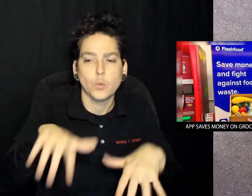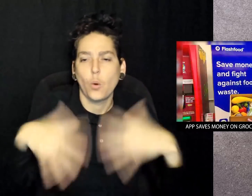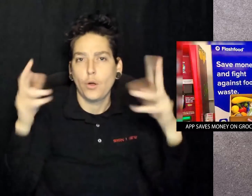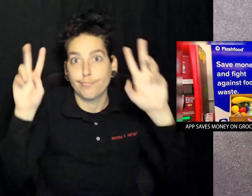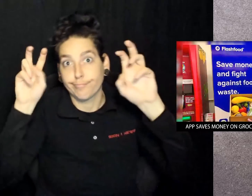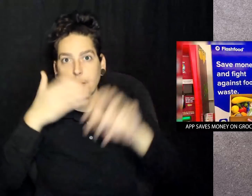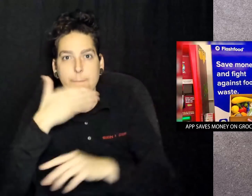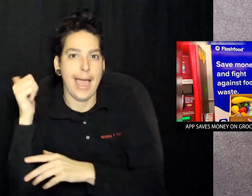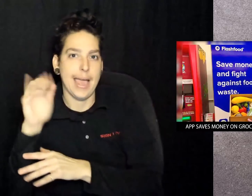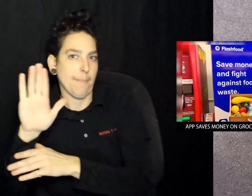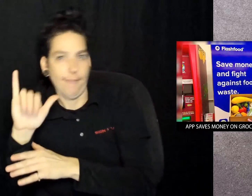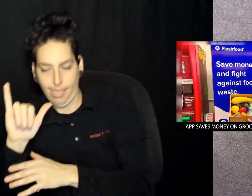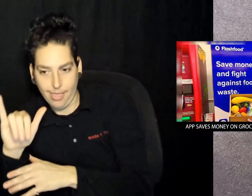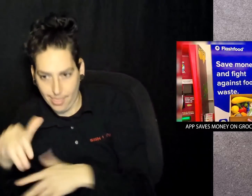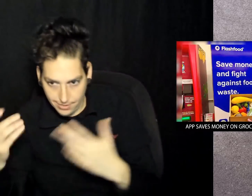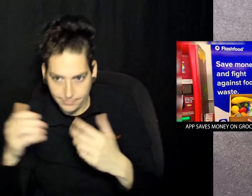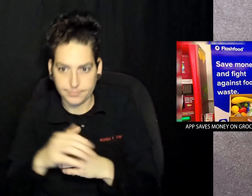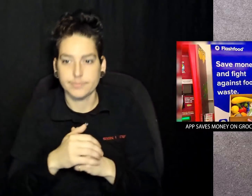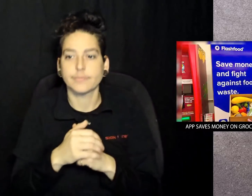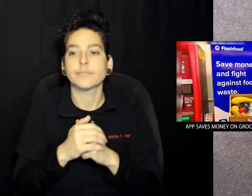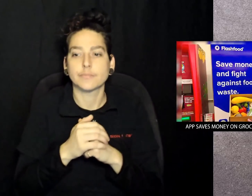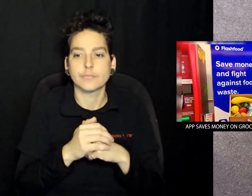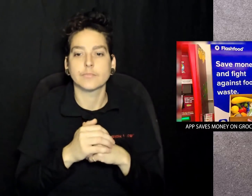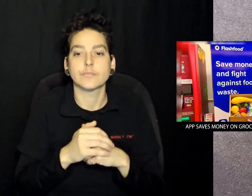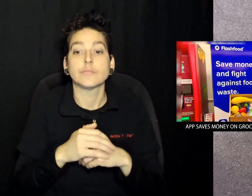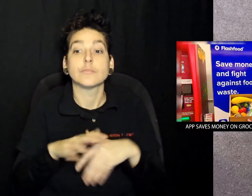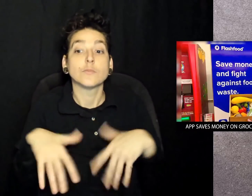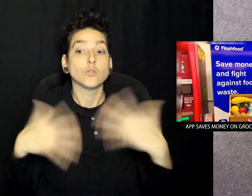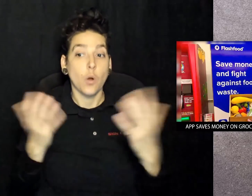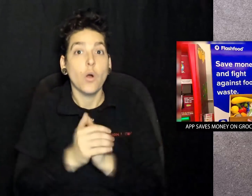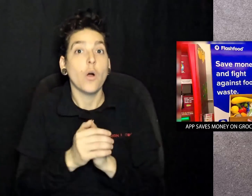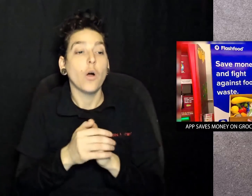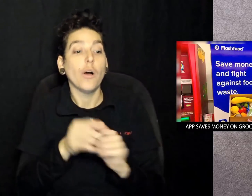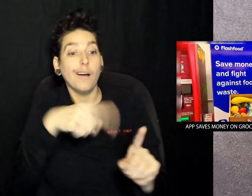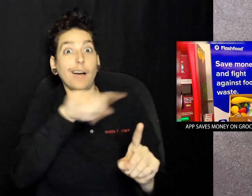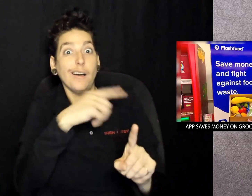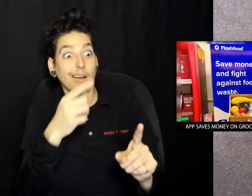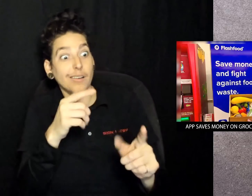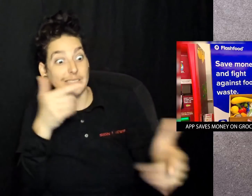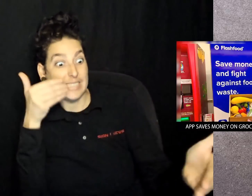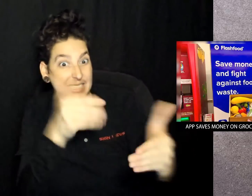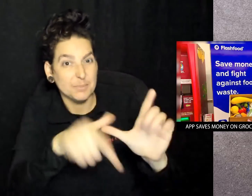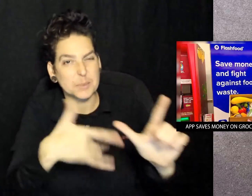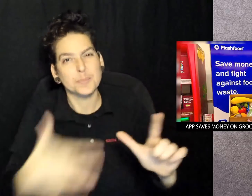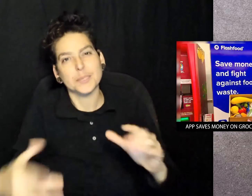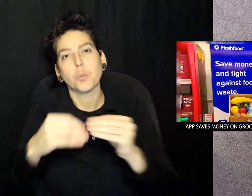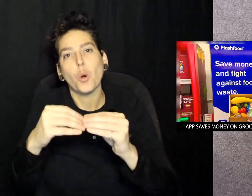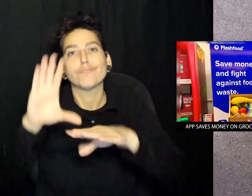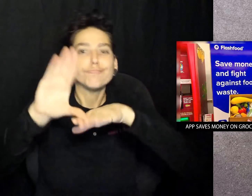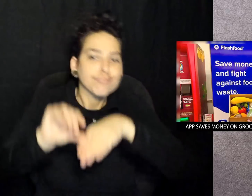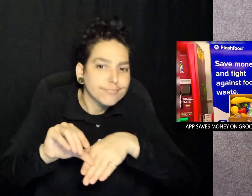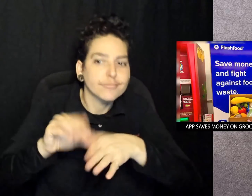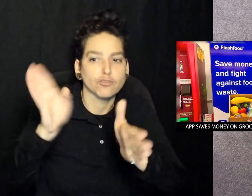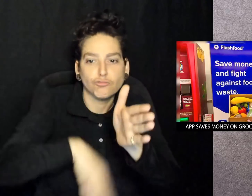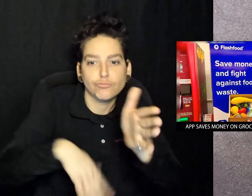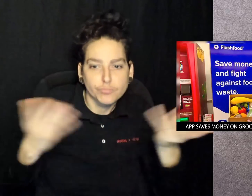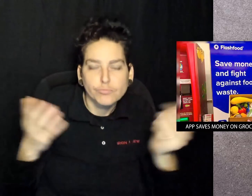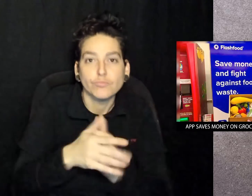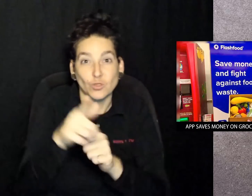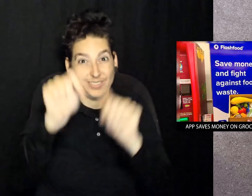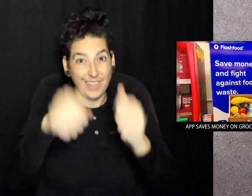are nearing their expiration or best by dates and because of that they are being discounted